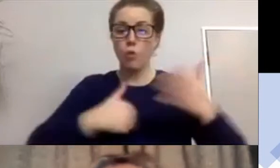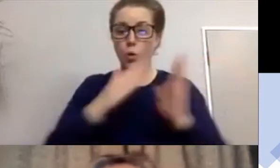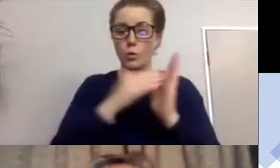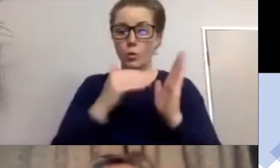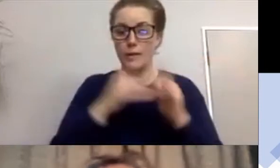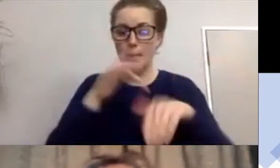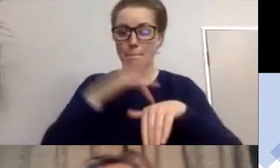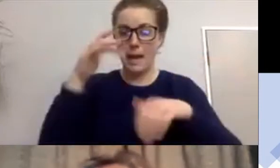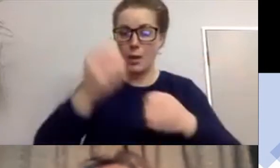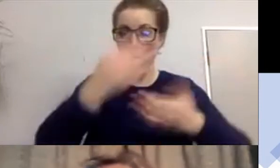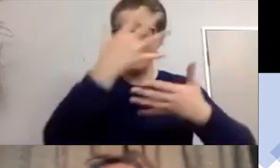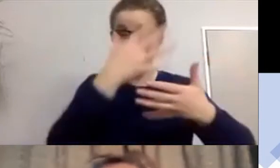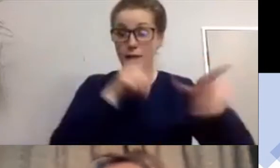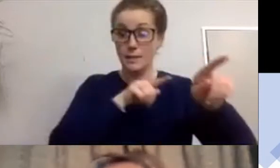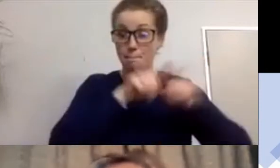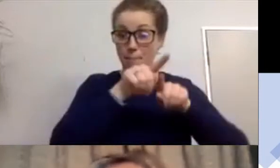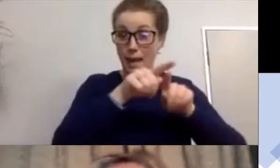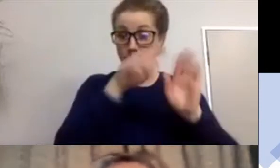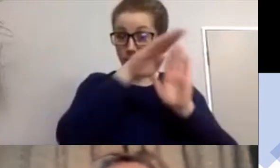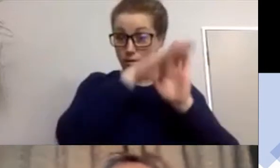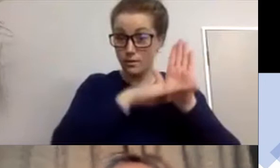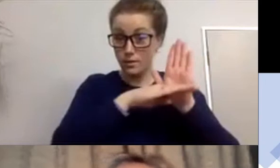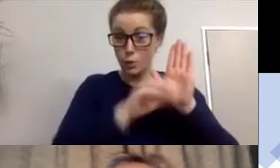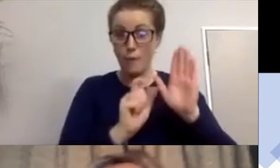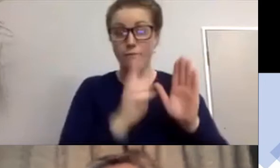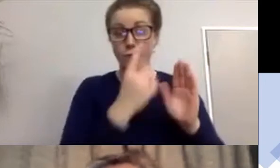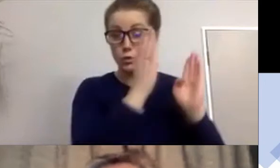in the main menu you have: you have first the show, and then after that you have